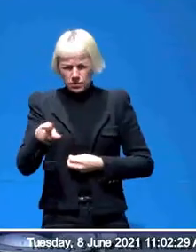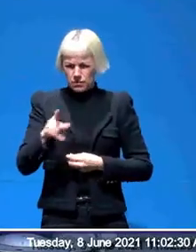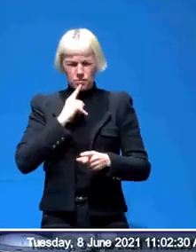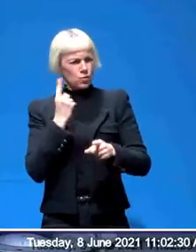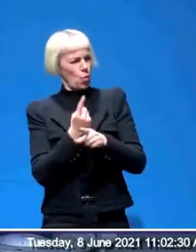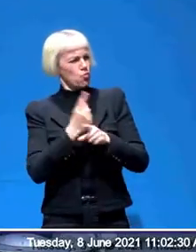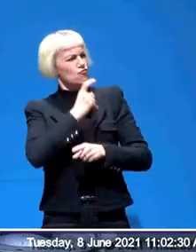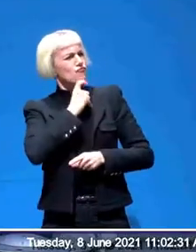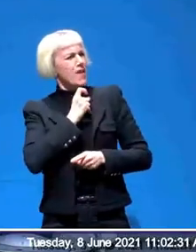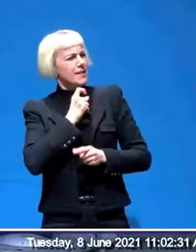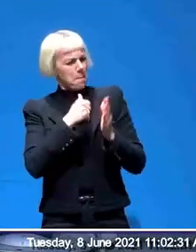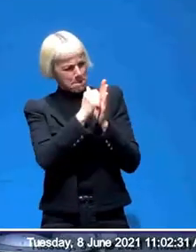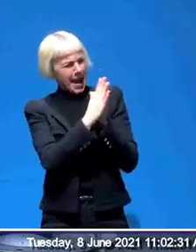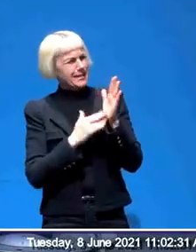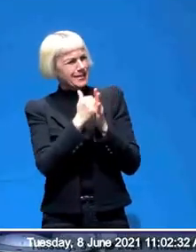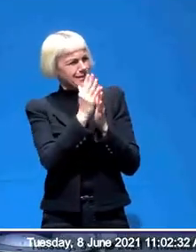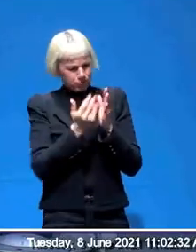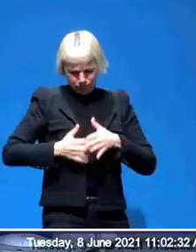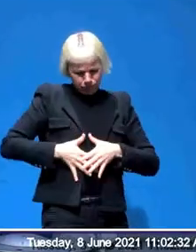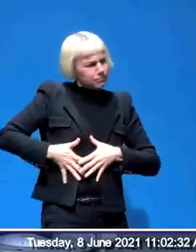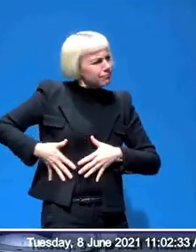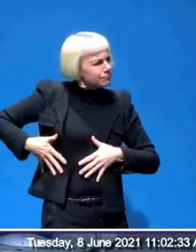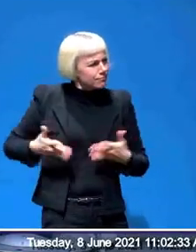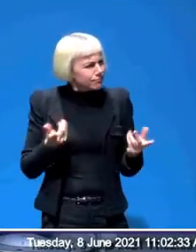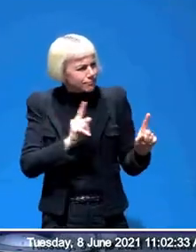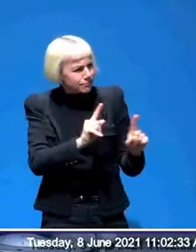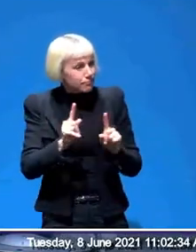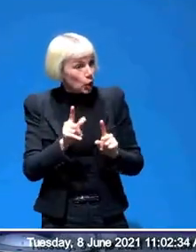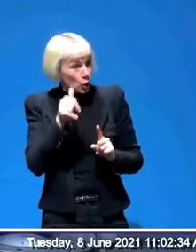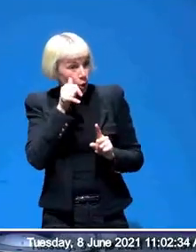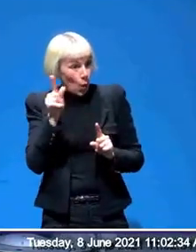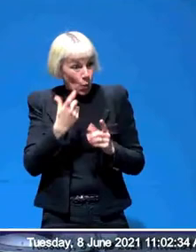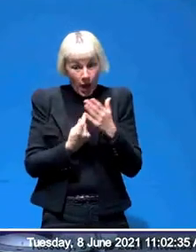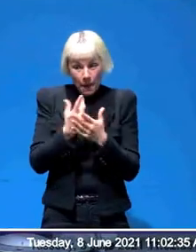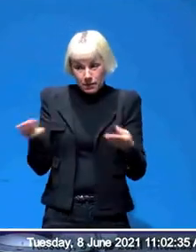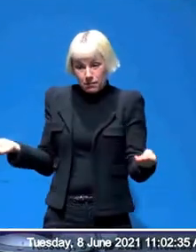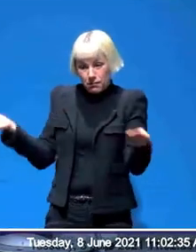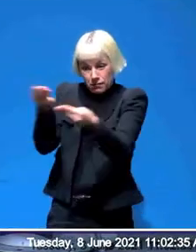Did you know anything about the exchange of information, if at all,